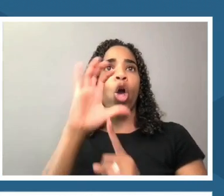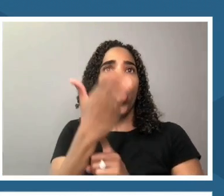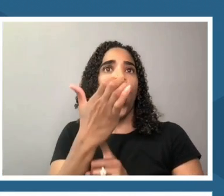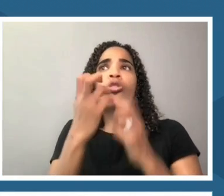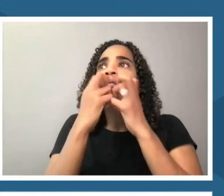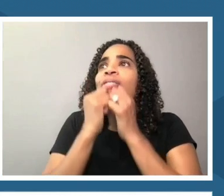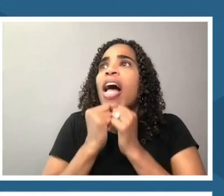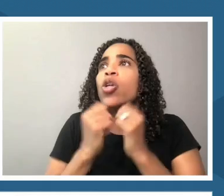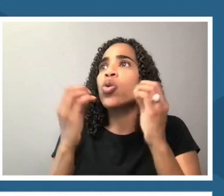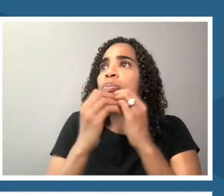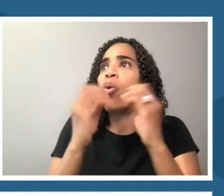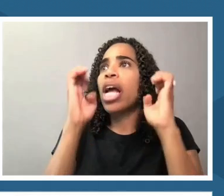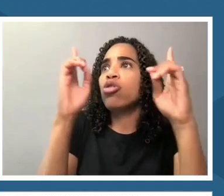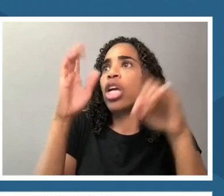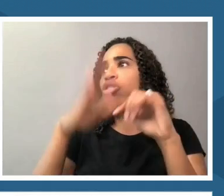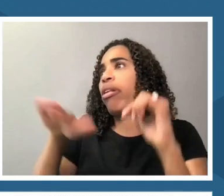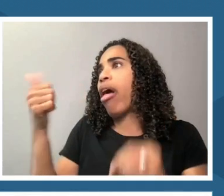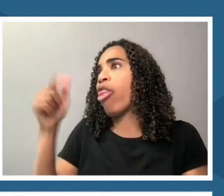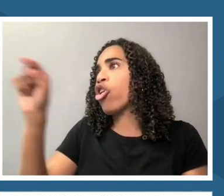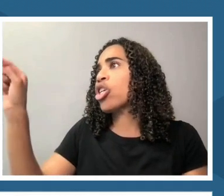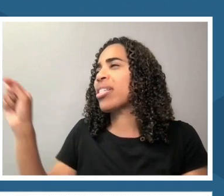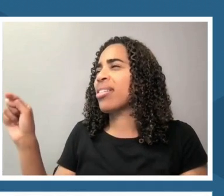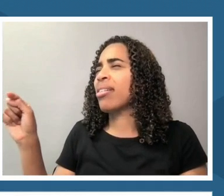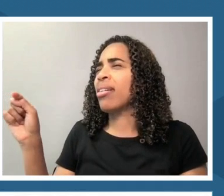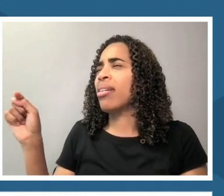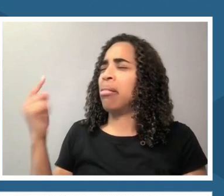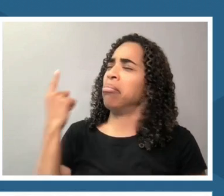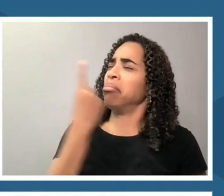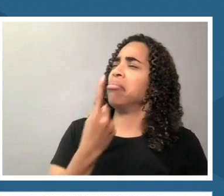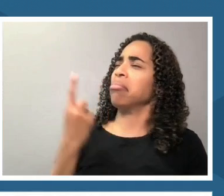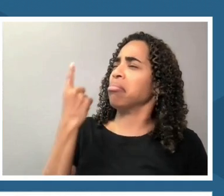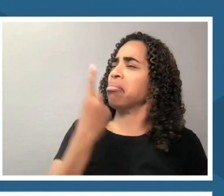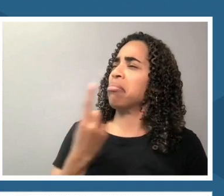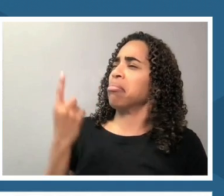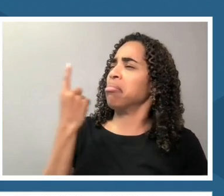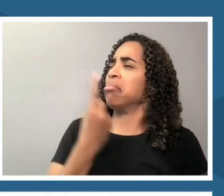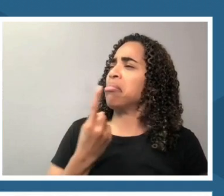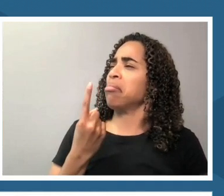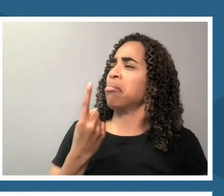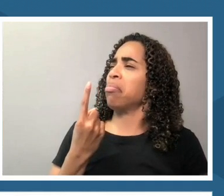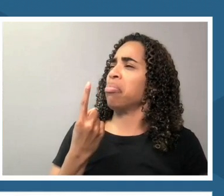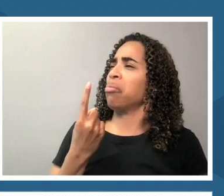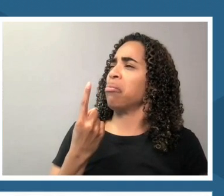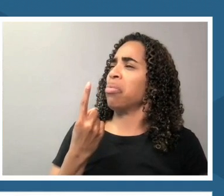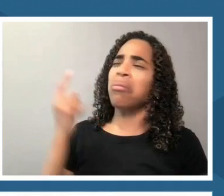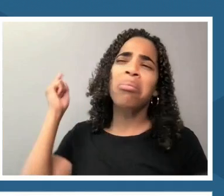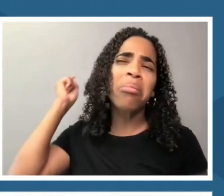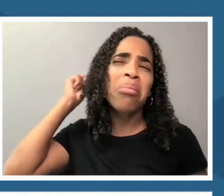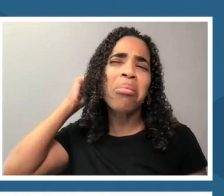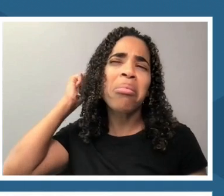than other cultures i honestly wonder right what might they also